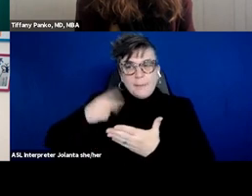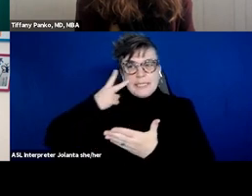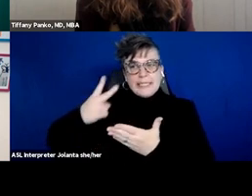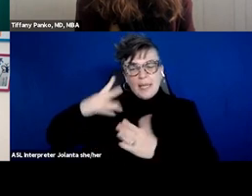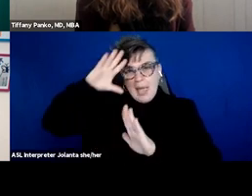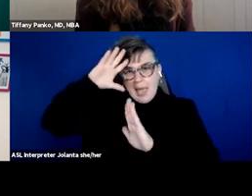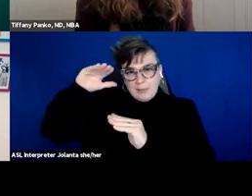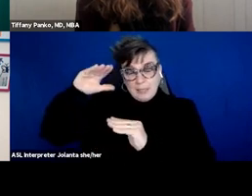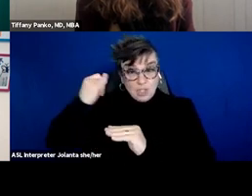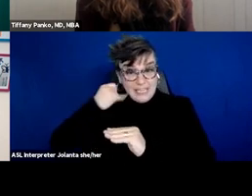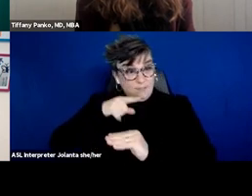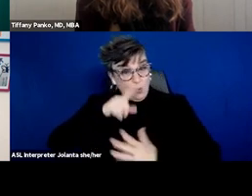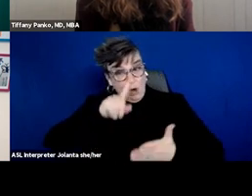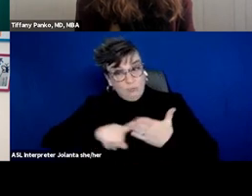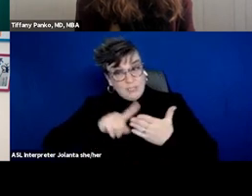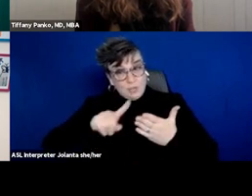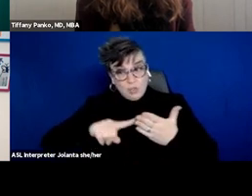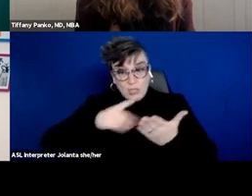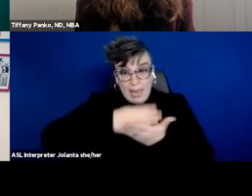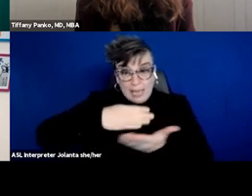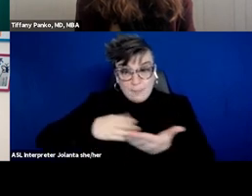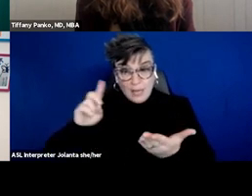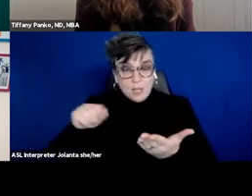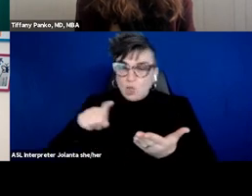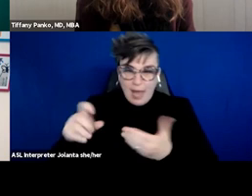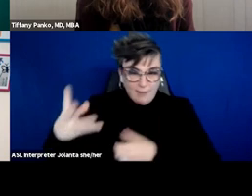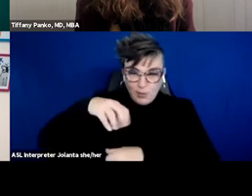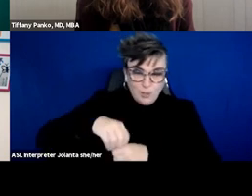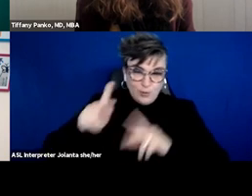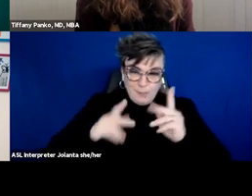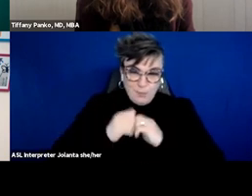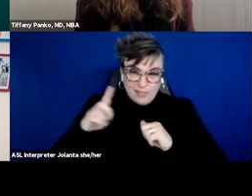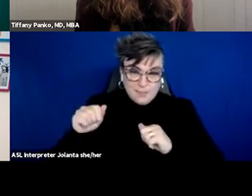are researching aspects of disability, you are including persons with disability in that